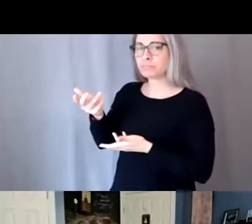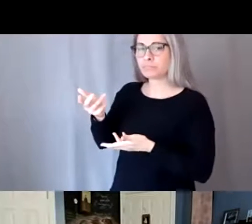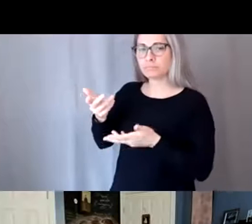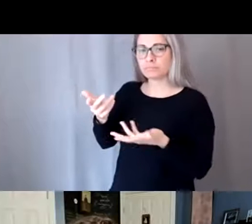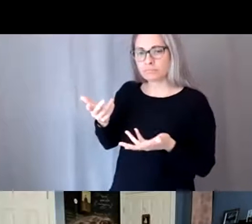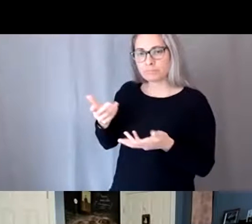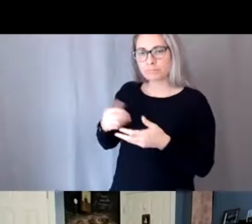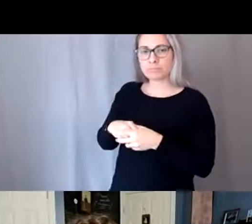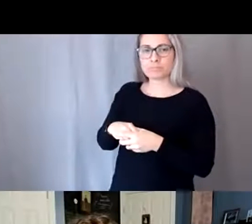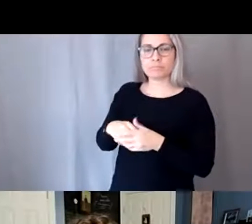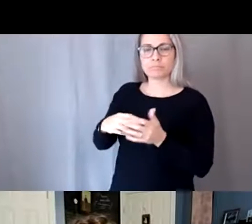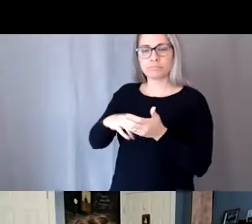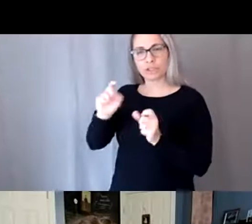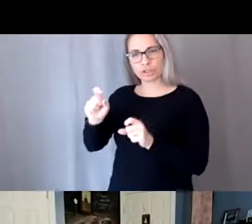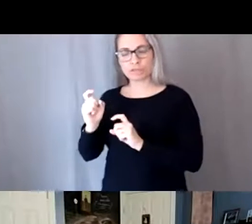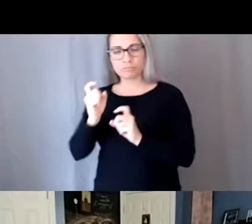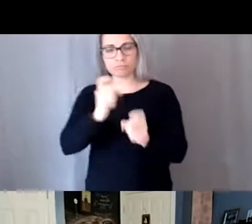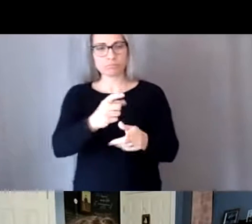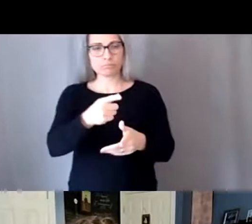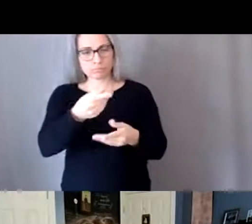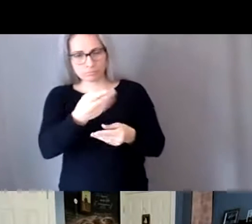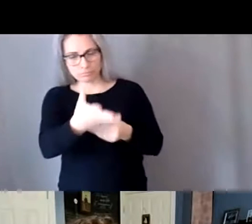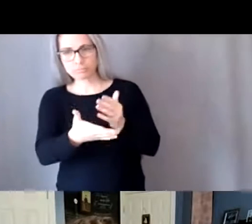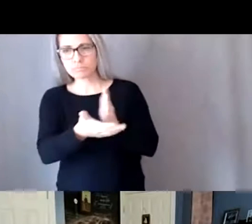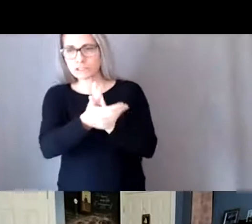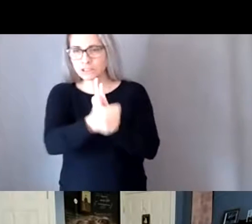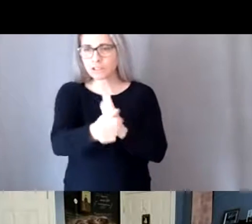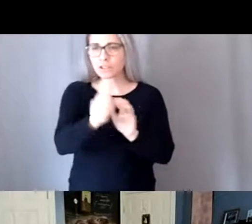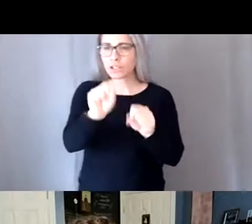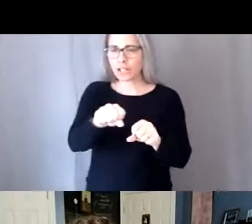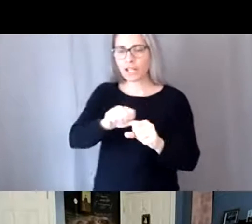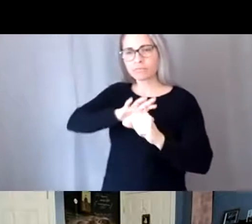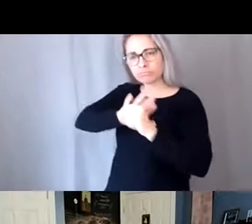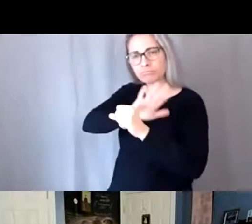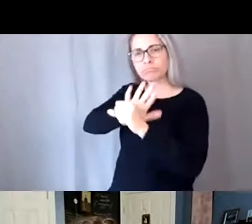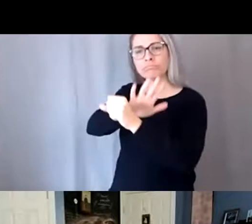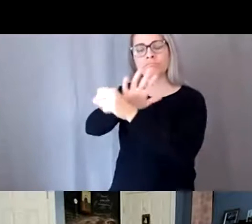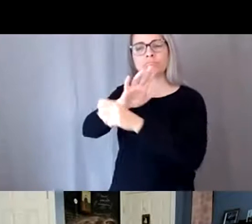self-advocacy or for system navigation alongside and in some cases maybe even